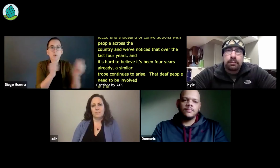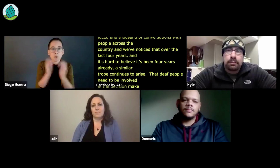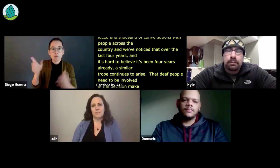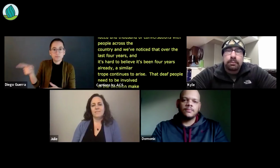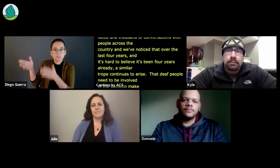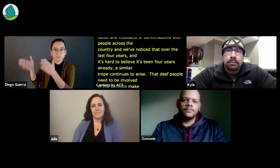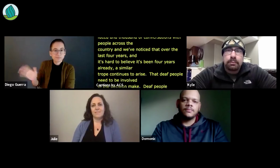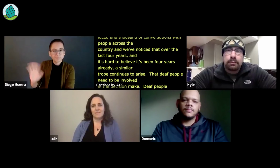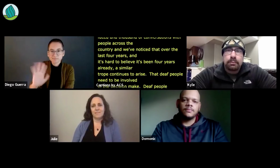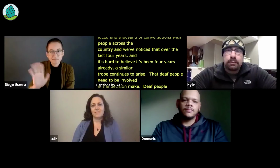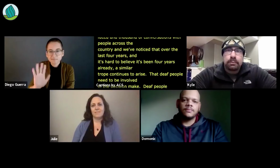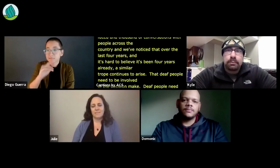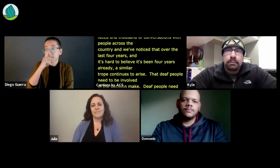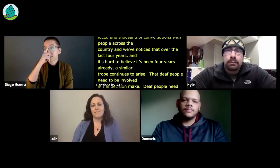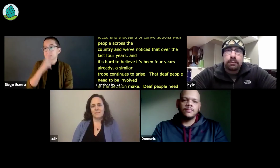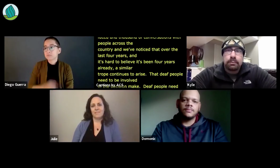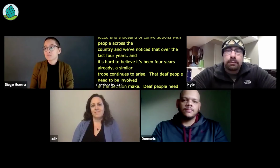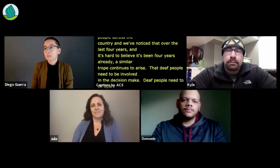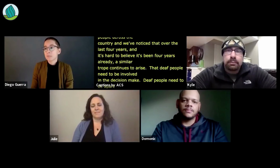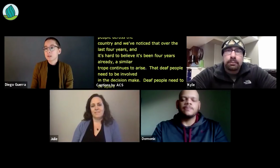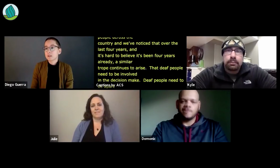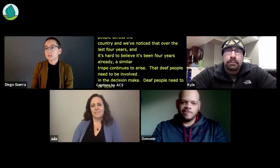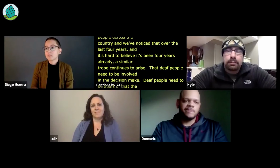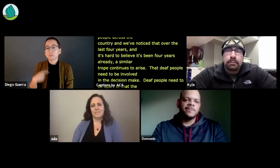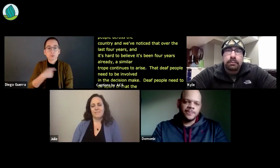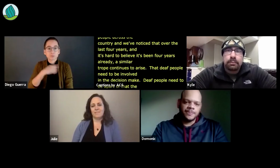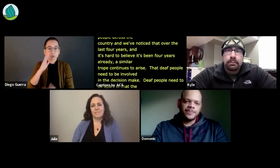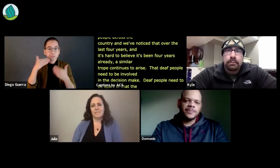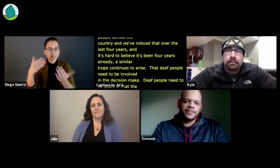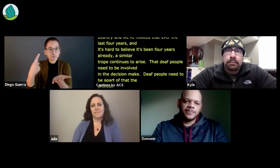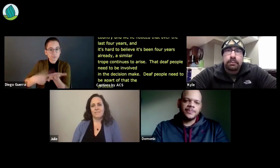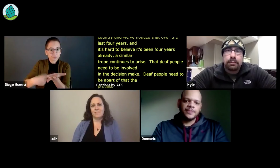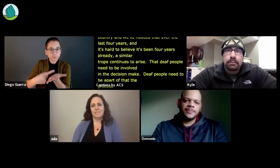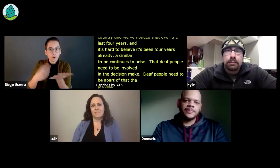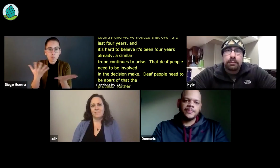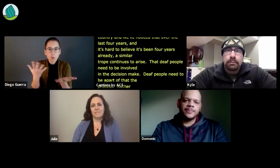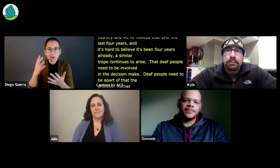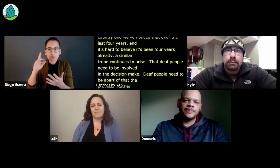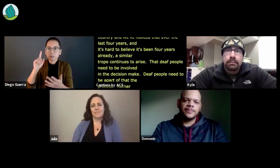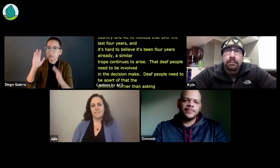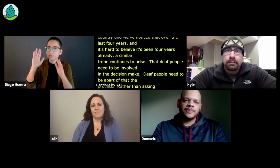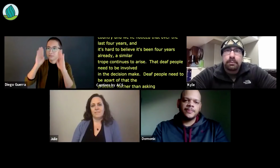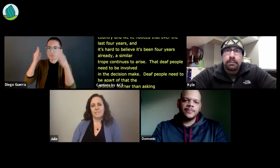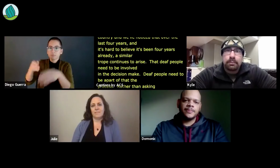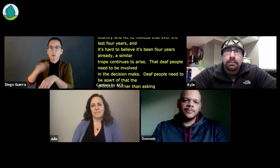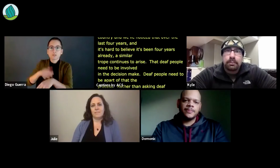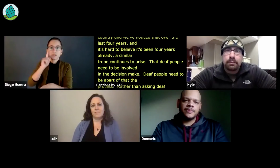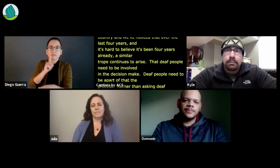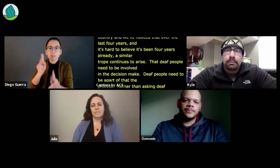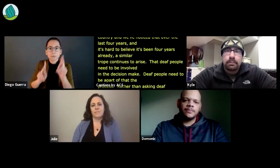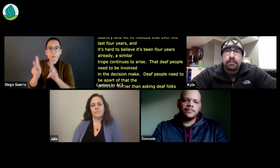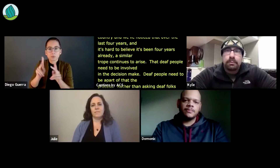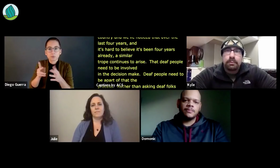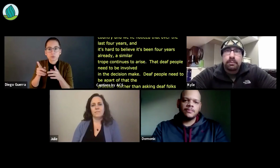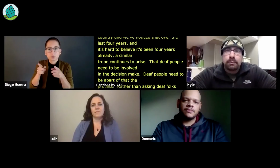Rather than asking deaf folks what's needed and then moving forward without their input. So today we're going to have a conversation on what